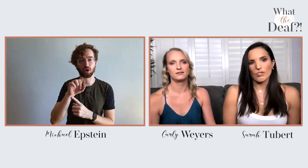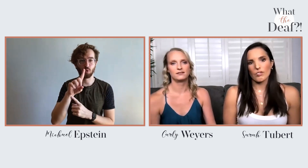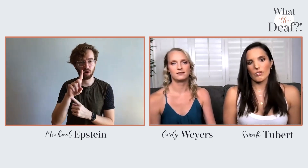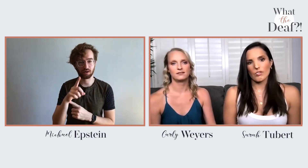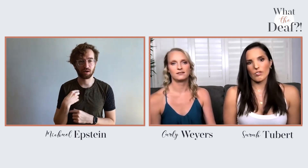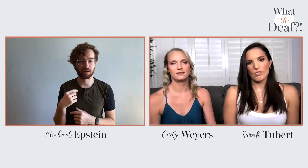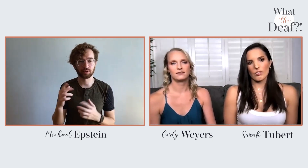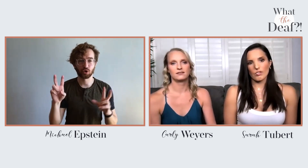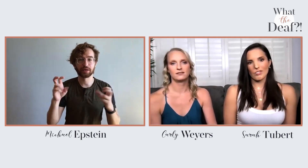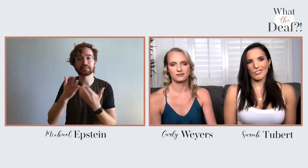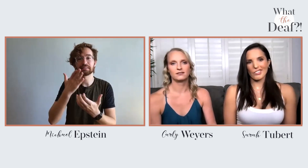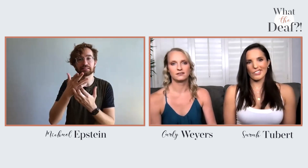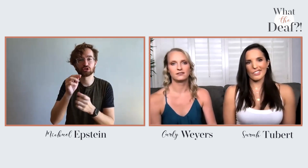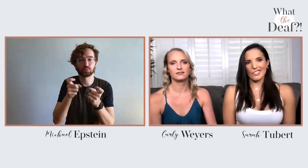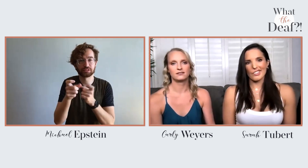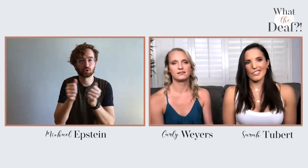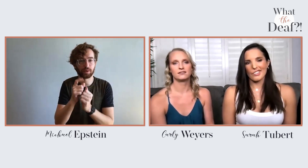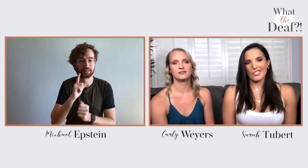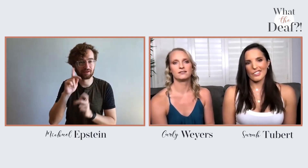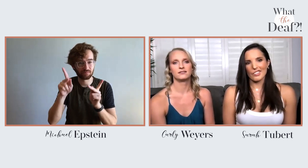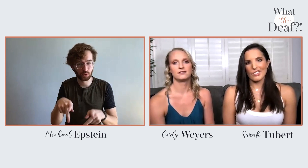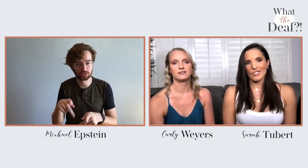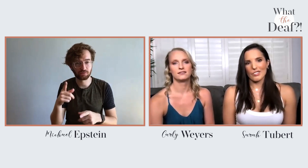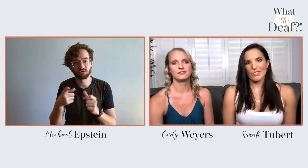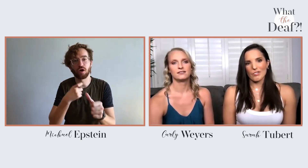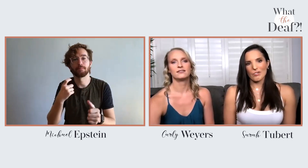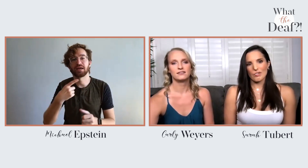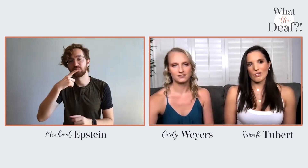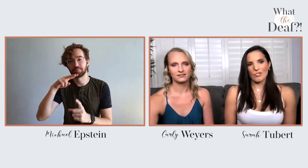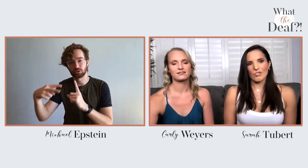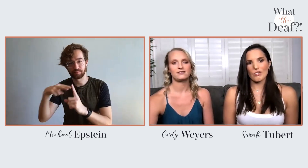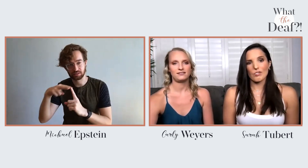I'm the the easy-to-deal-with deaf person, from a hearing person's perspective anyway.